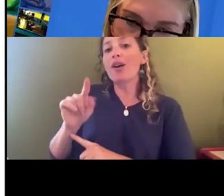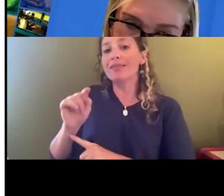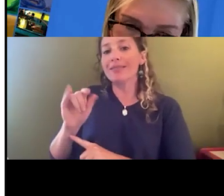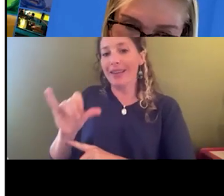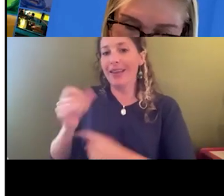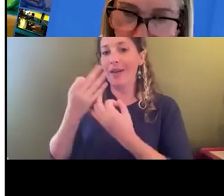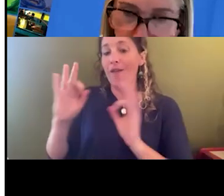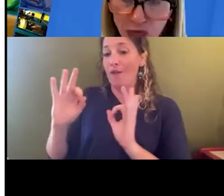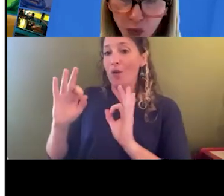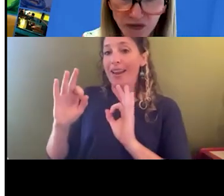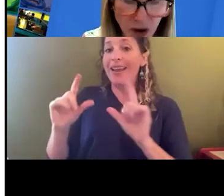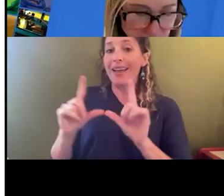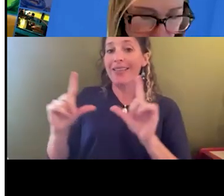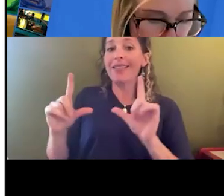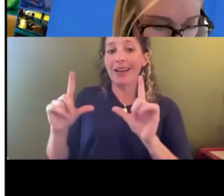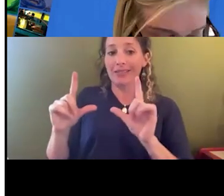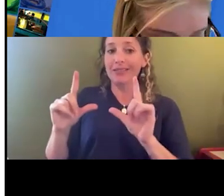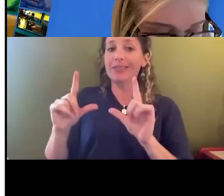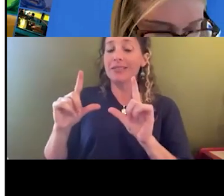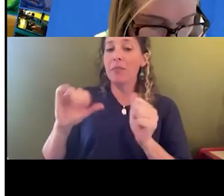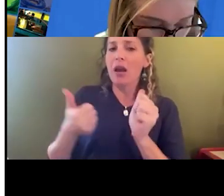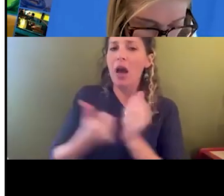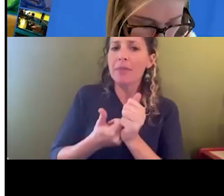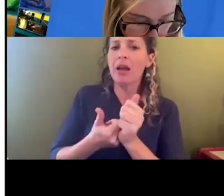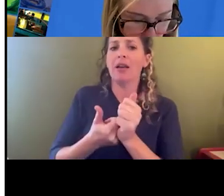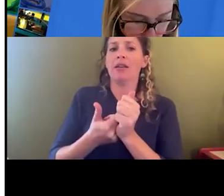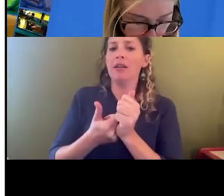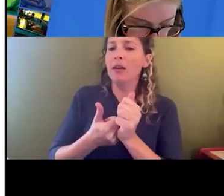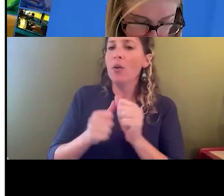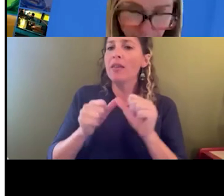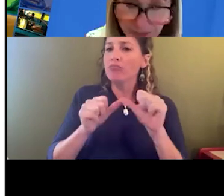consistency with the revised 2 CFR 200.